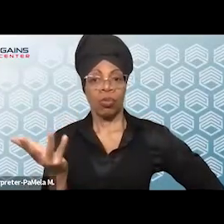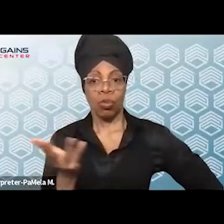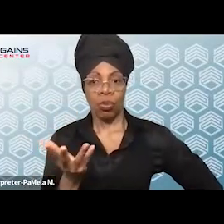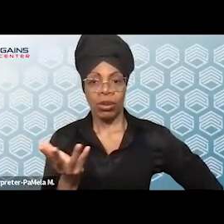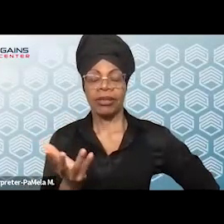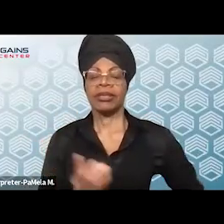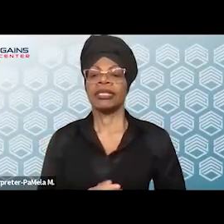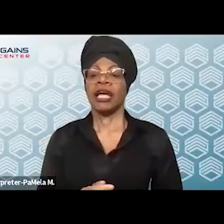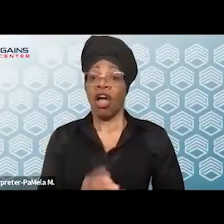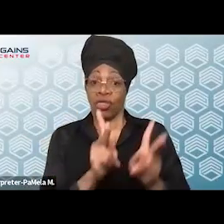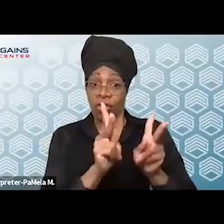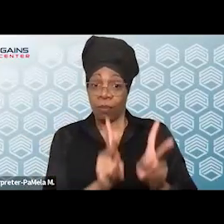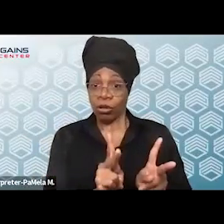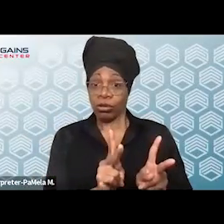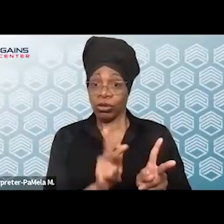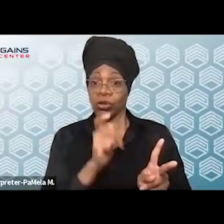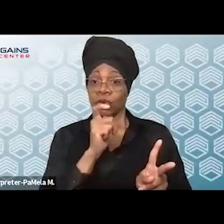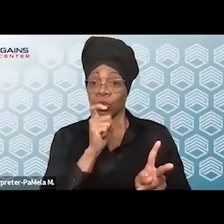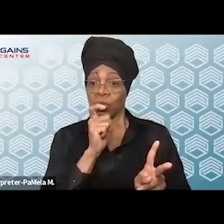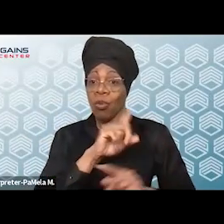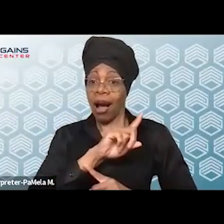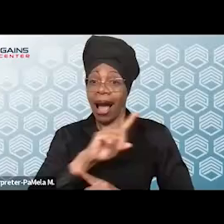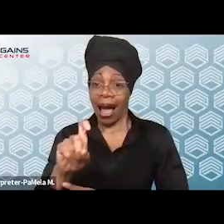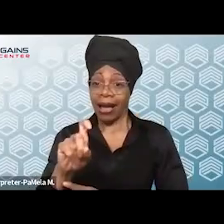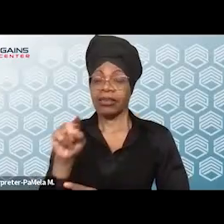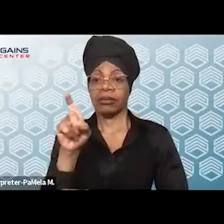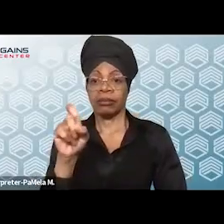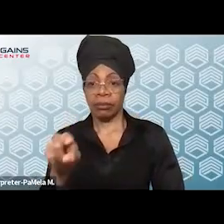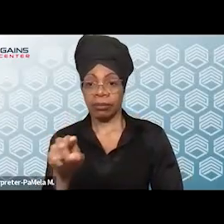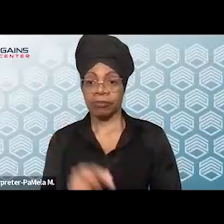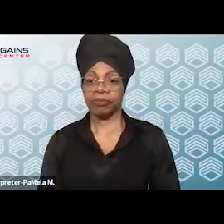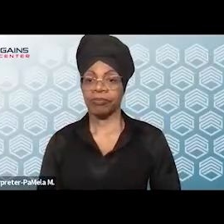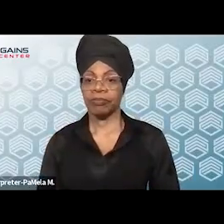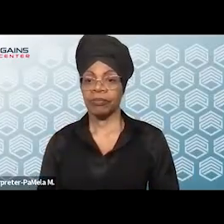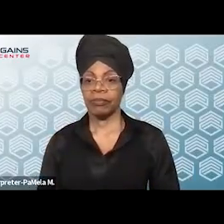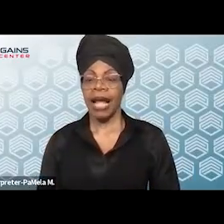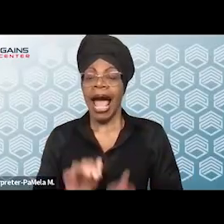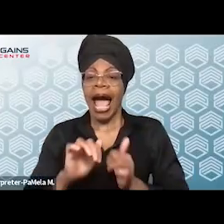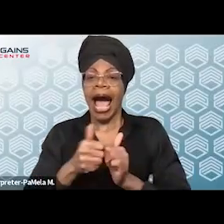you know, the individual before answering the question. And the way they described the individual,